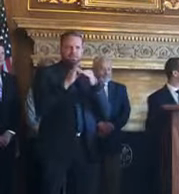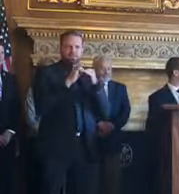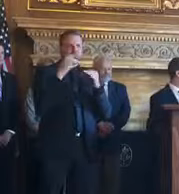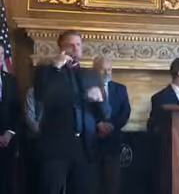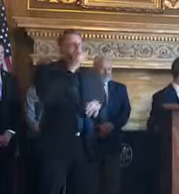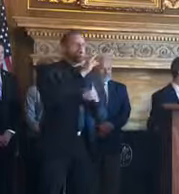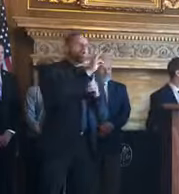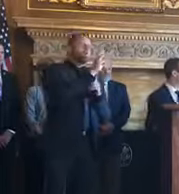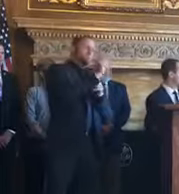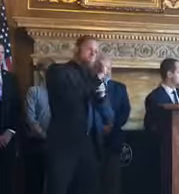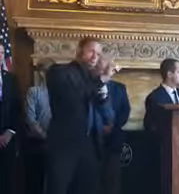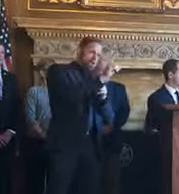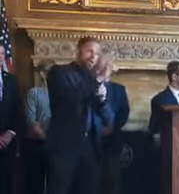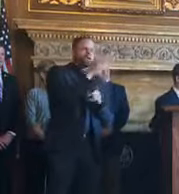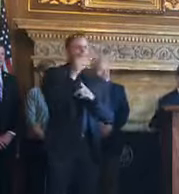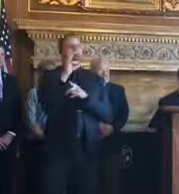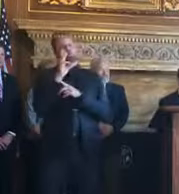So thank you very much Katie.